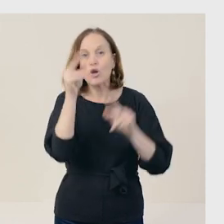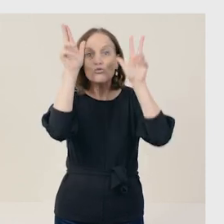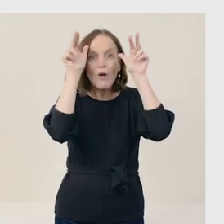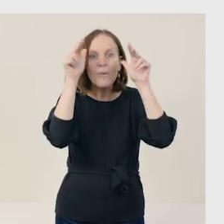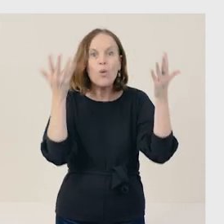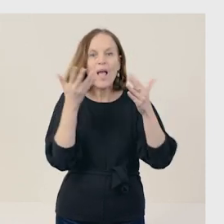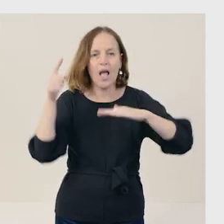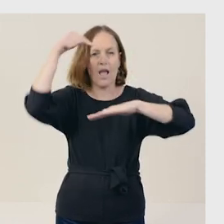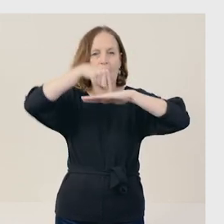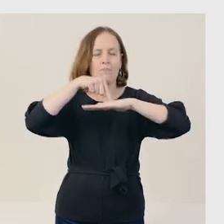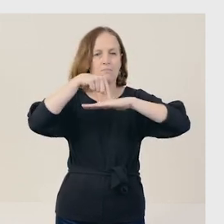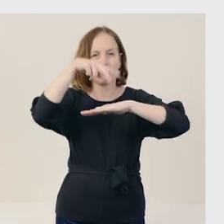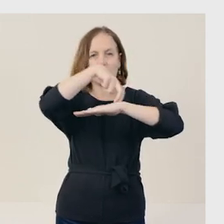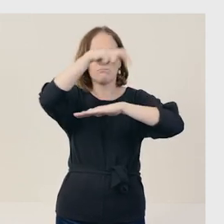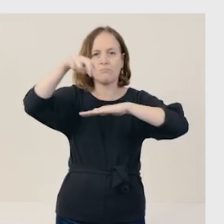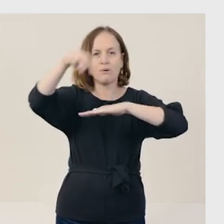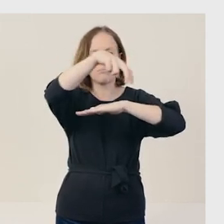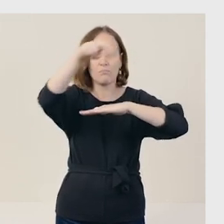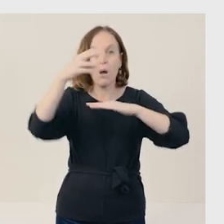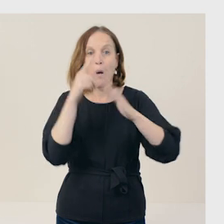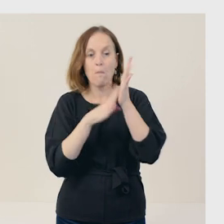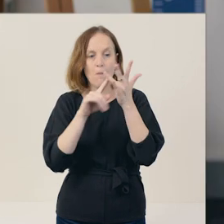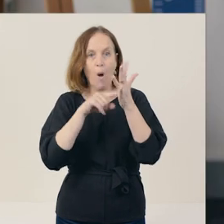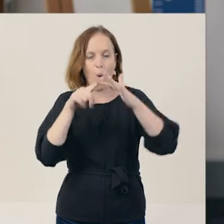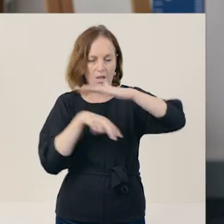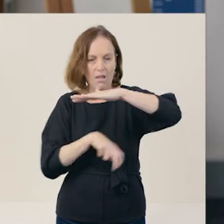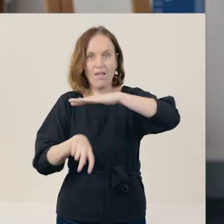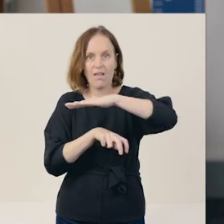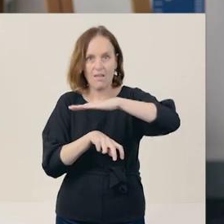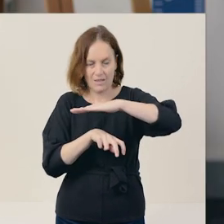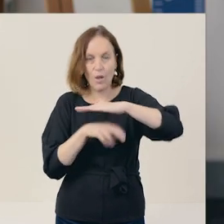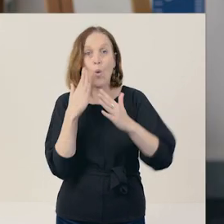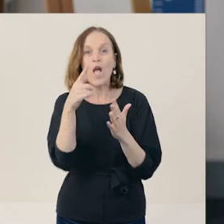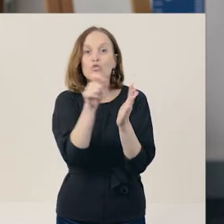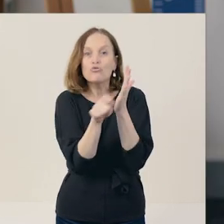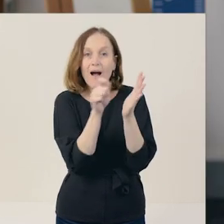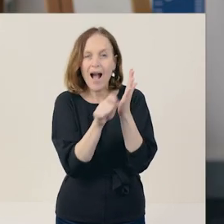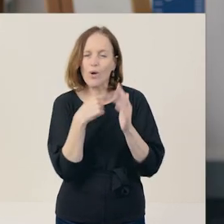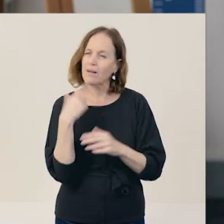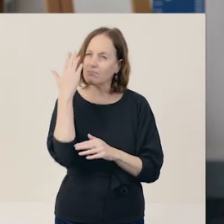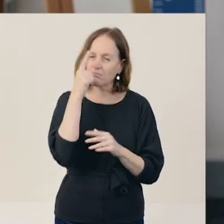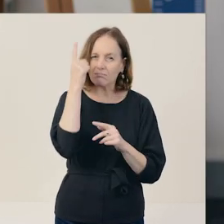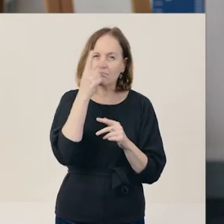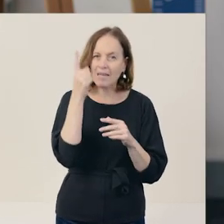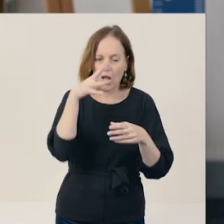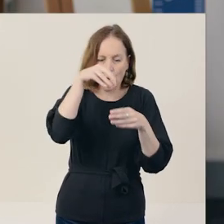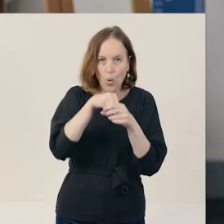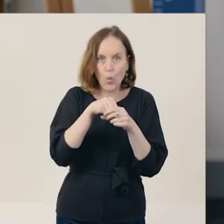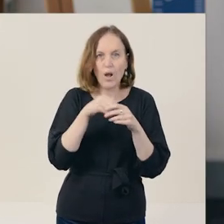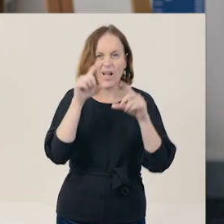spend some time below and above ground. When you write, you can consider including one of these text connectives,